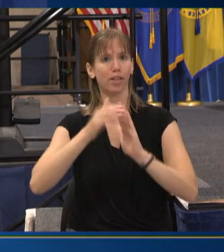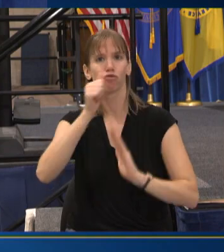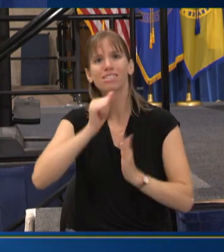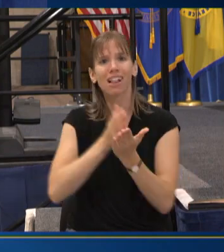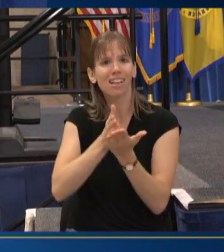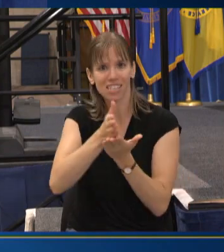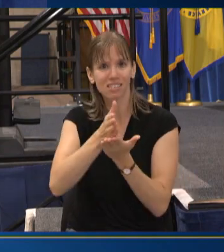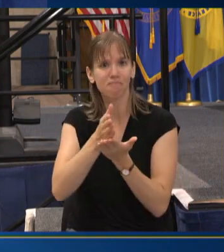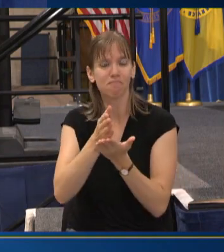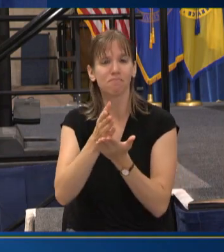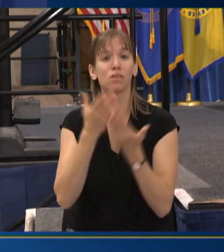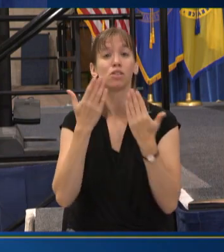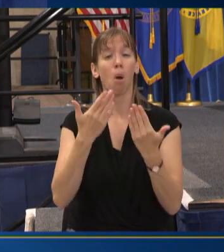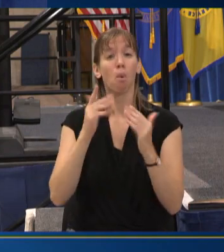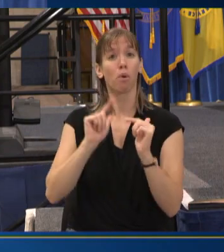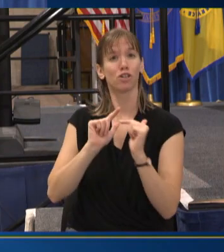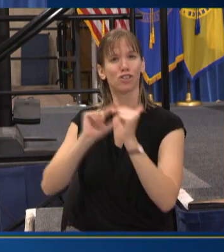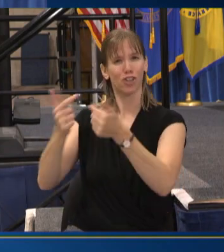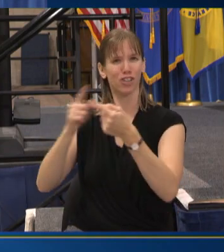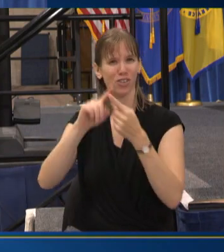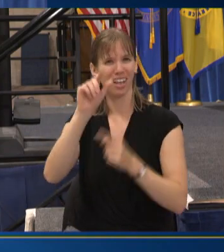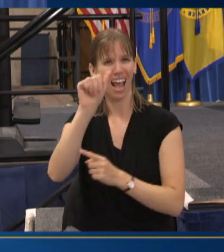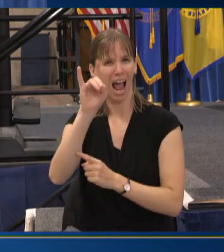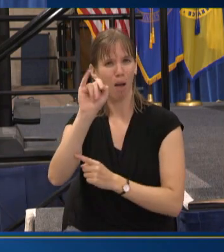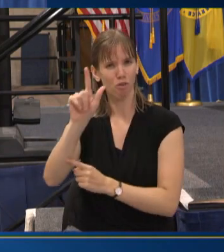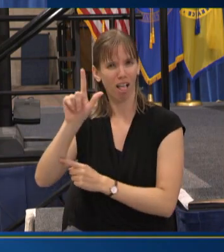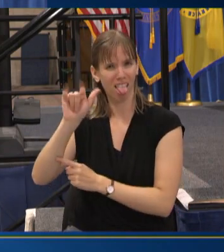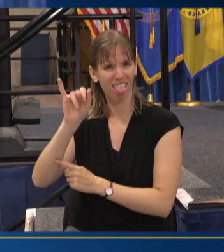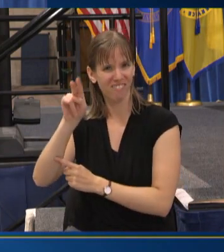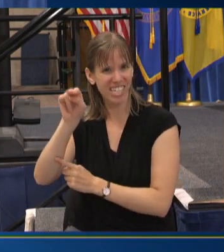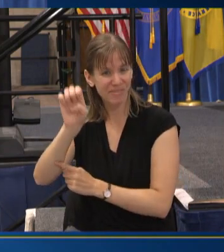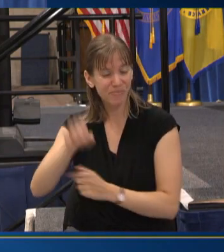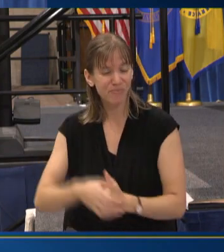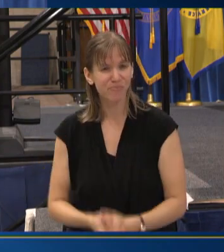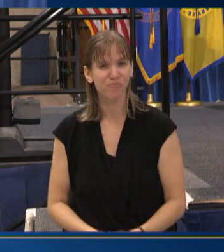So let me turn the podium to you, Admiral Levine.